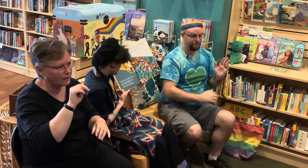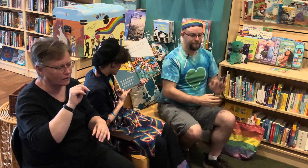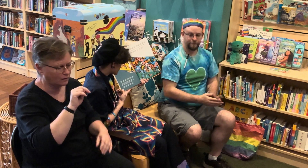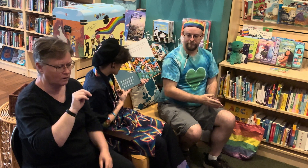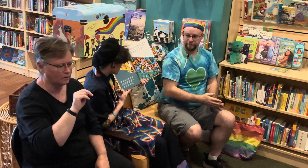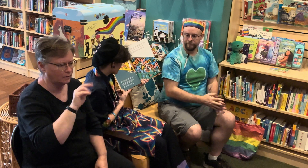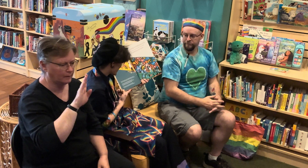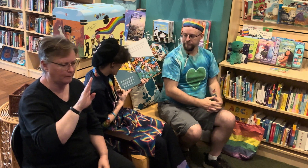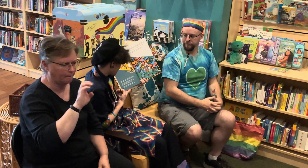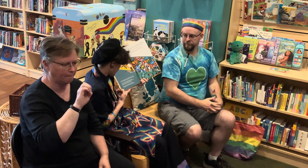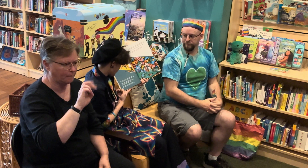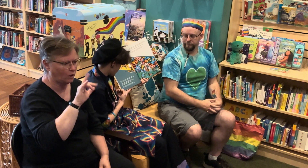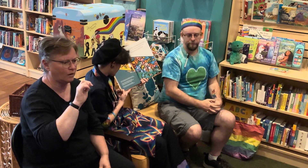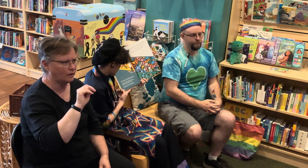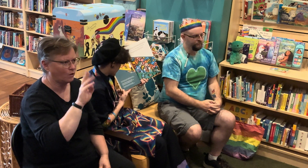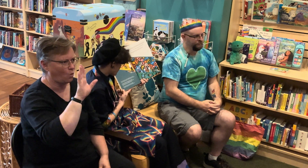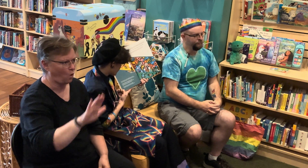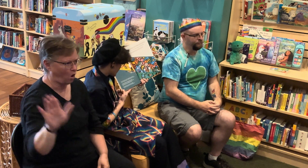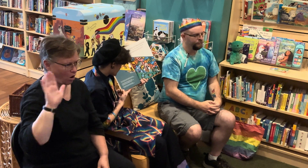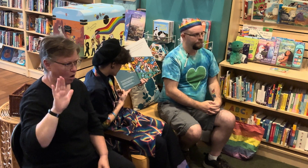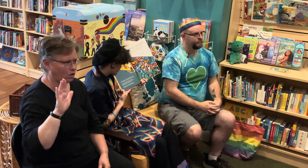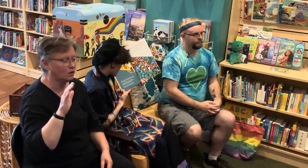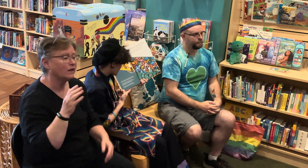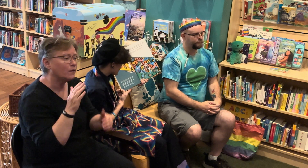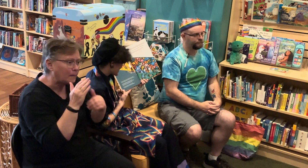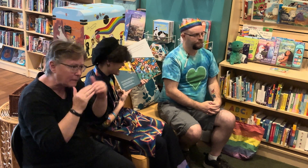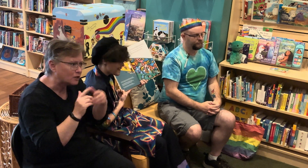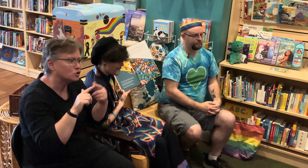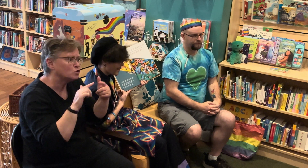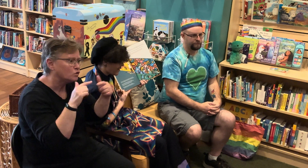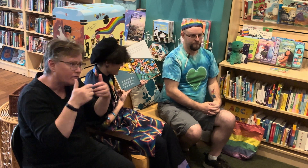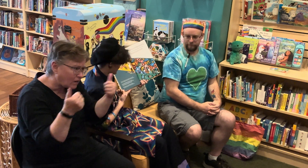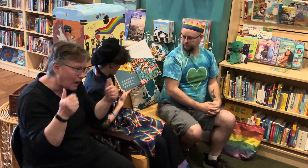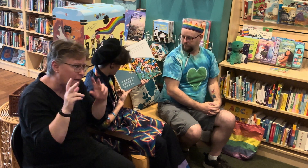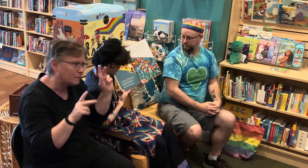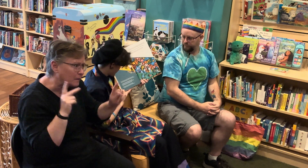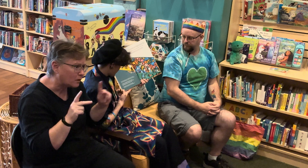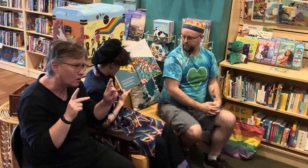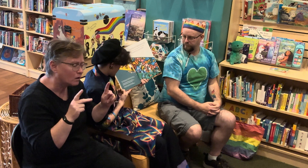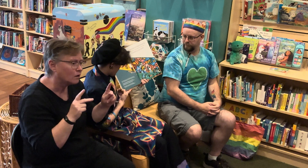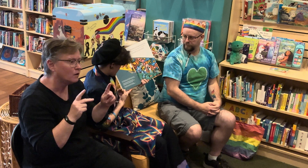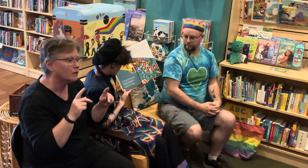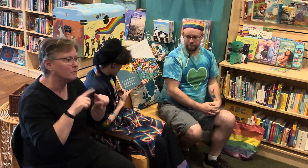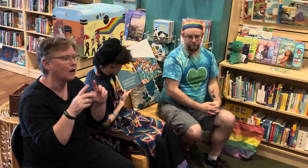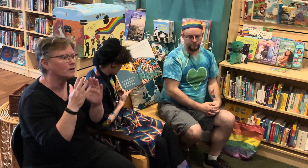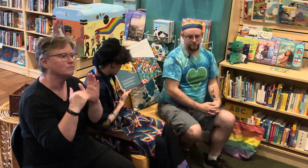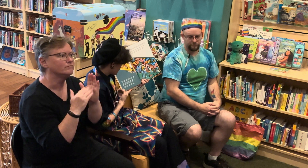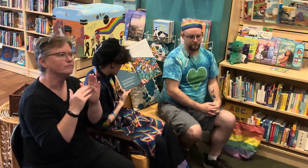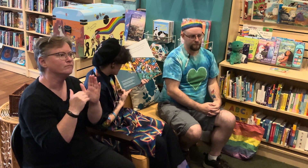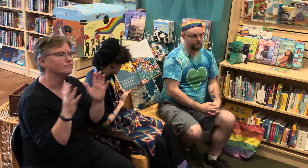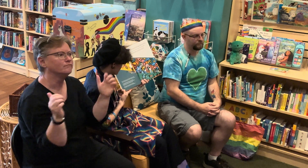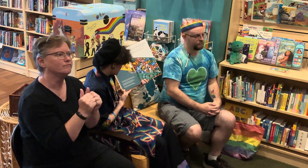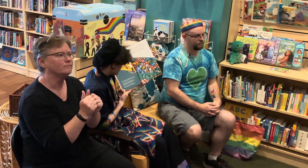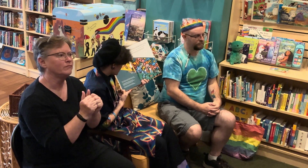built to divide people, even family and friends, and keep them apart. He believed in the unity